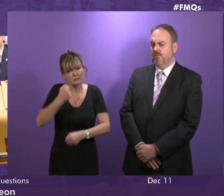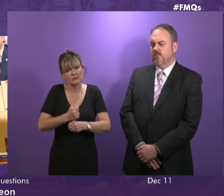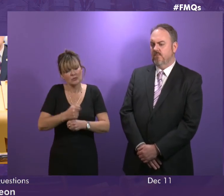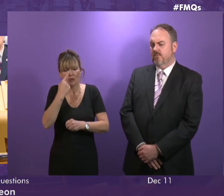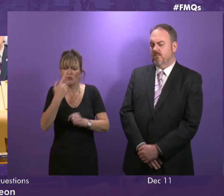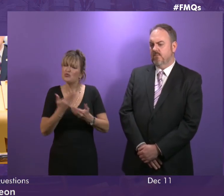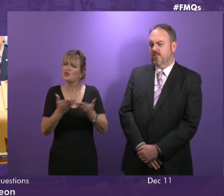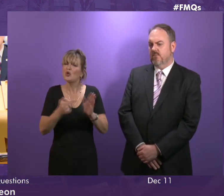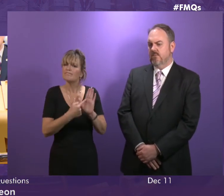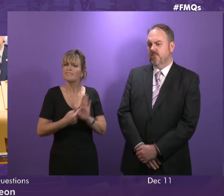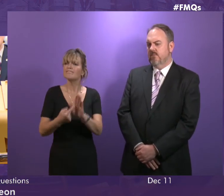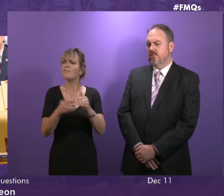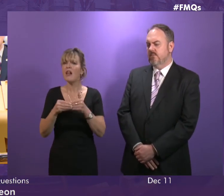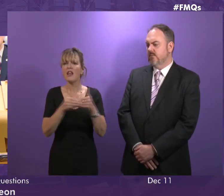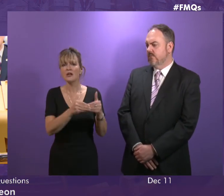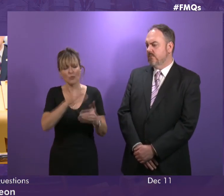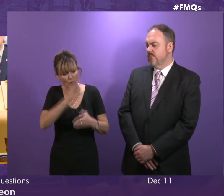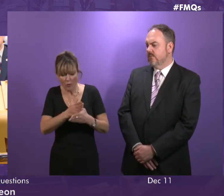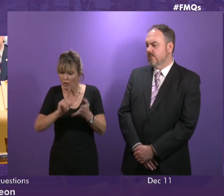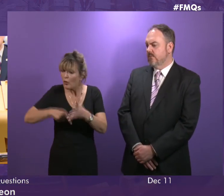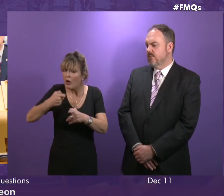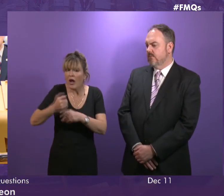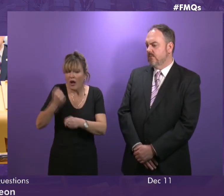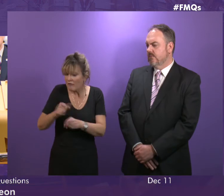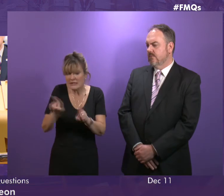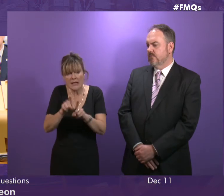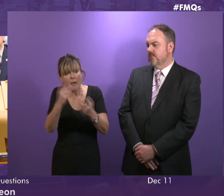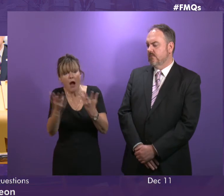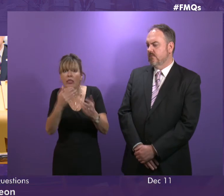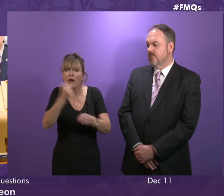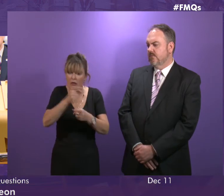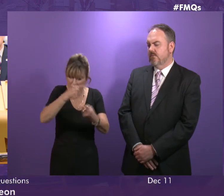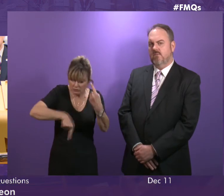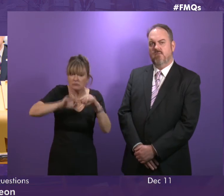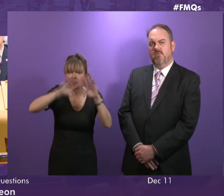with the UK Government and Governments across the world, in order to tackle the driving